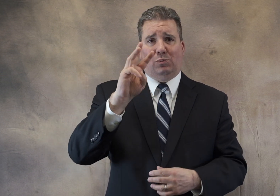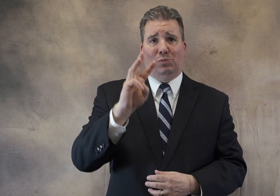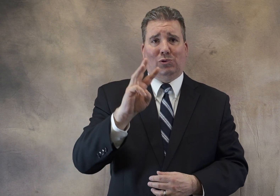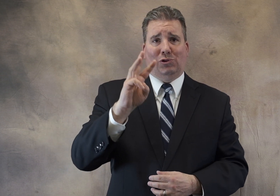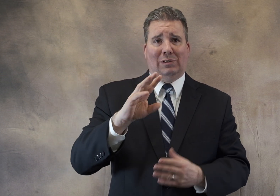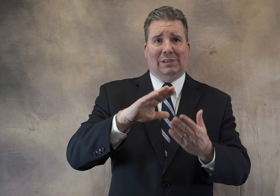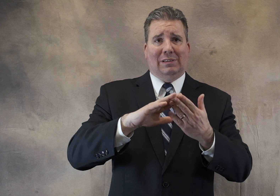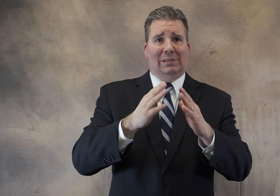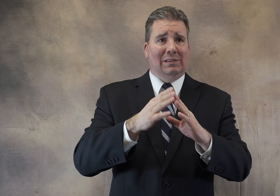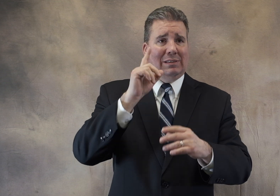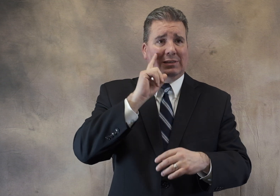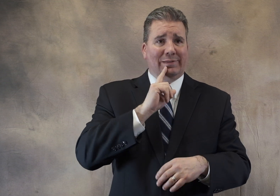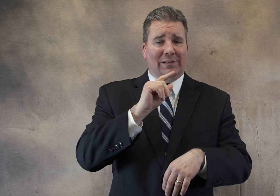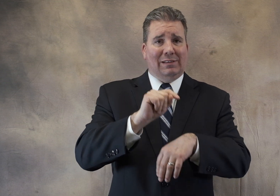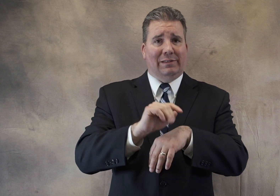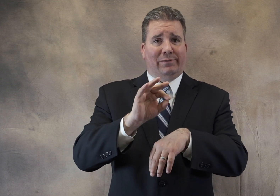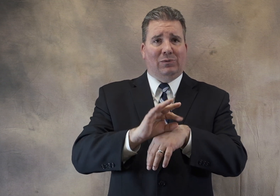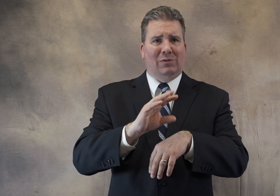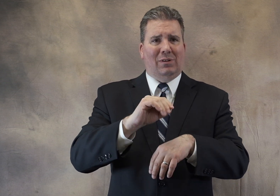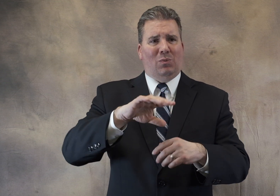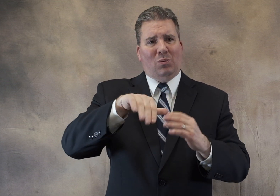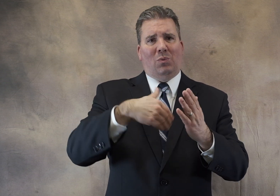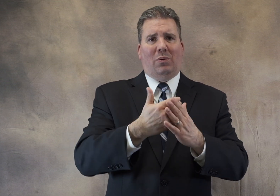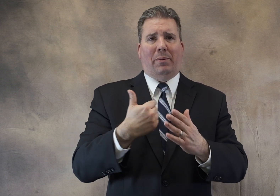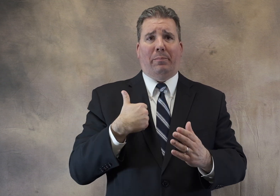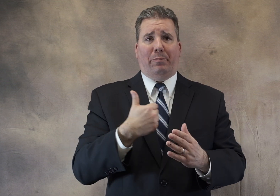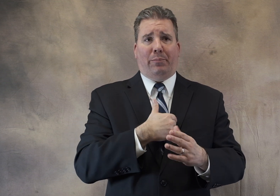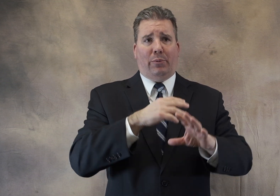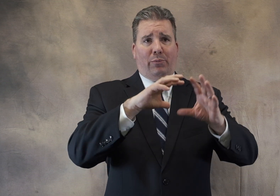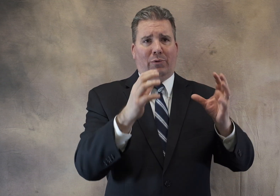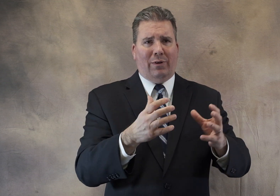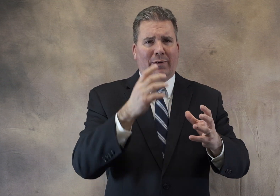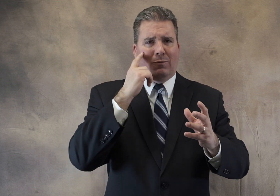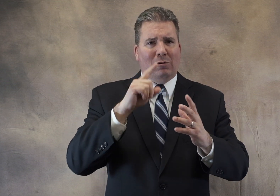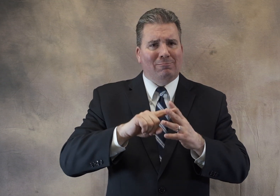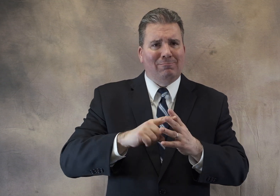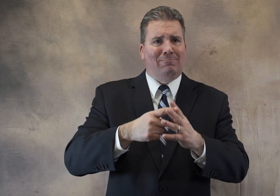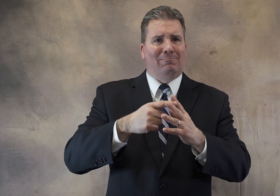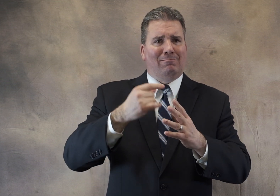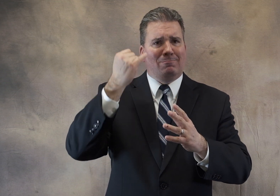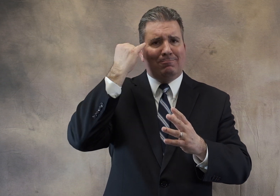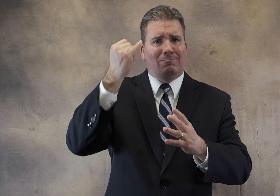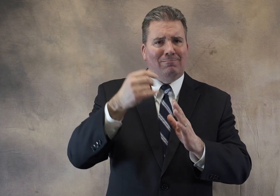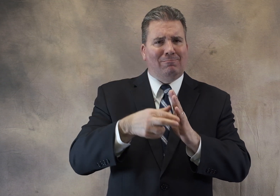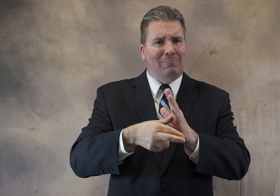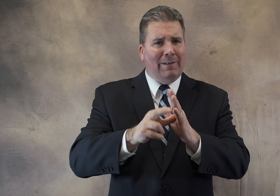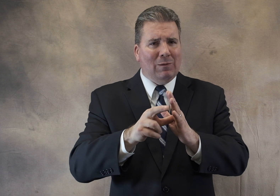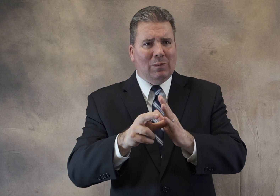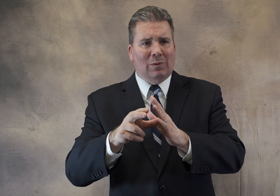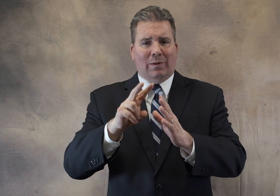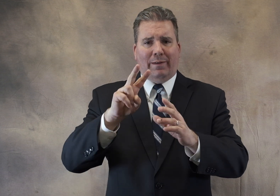I’d also like to extend special thanks to the Worcester City Deaf Task Force whose members